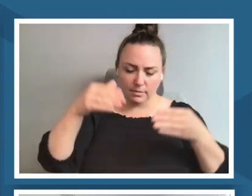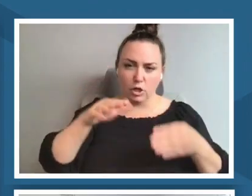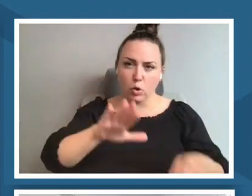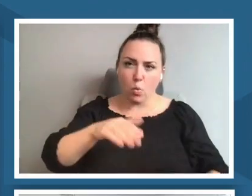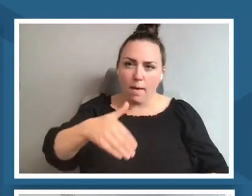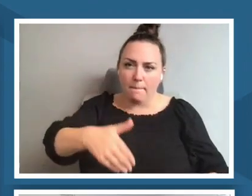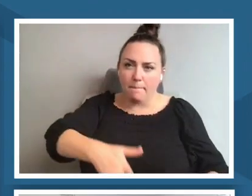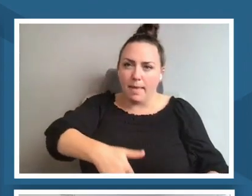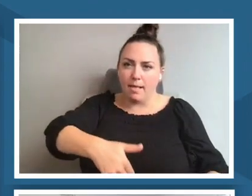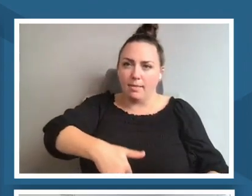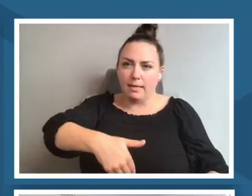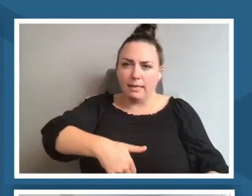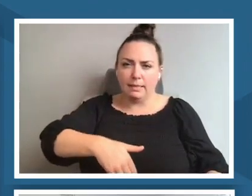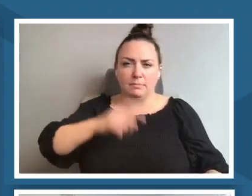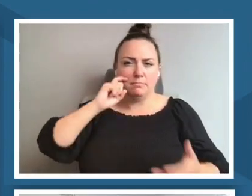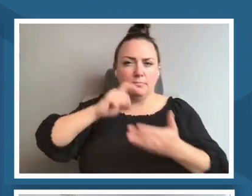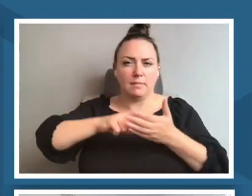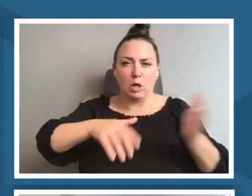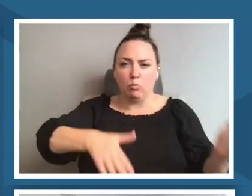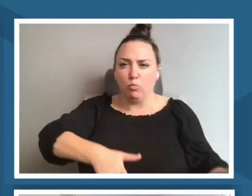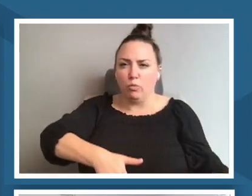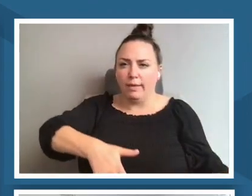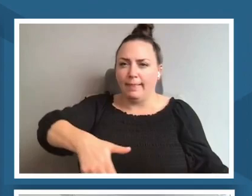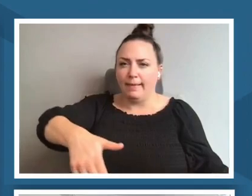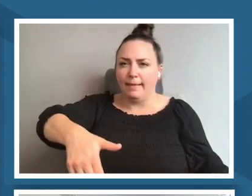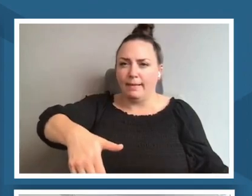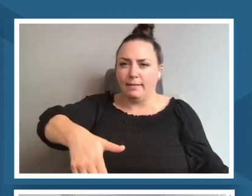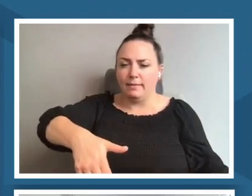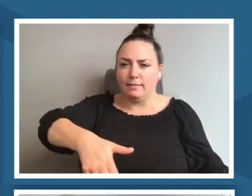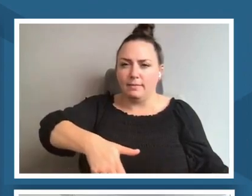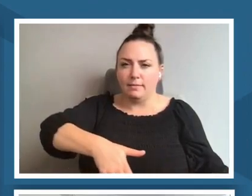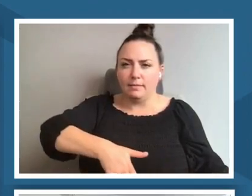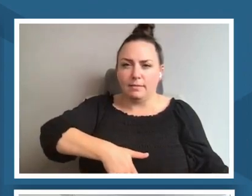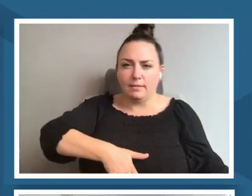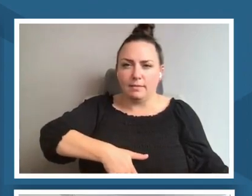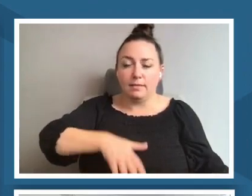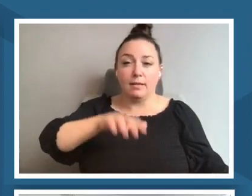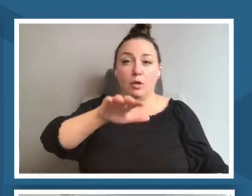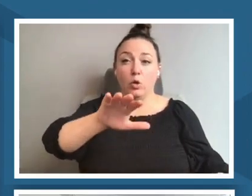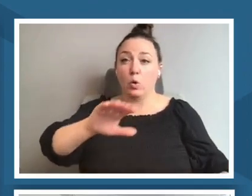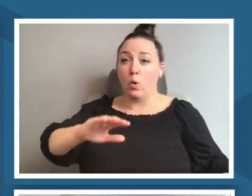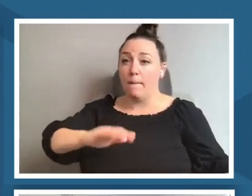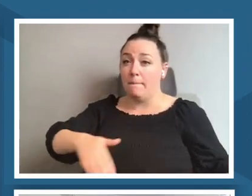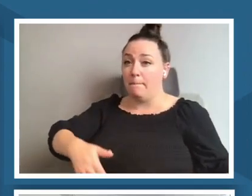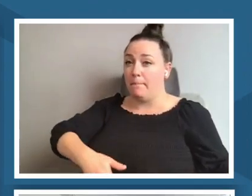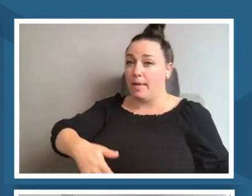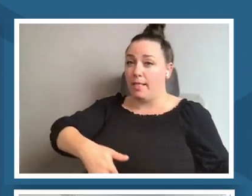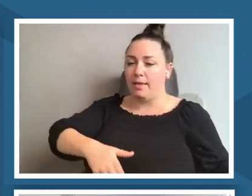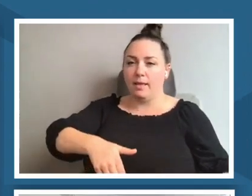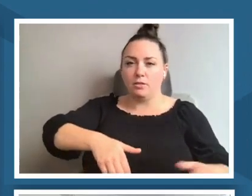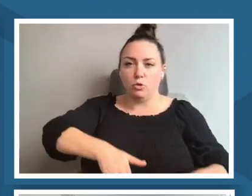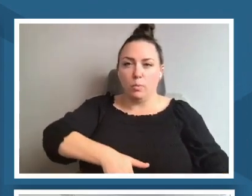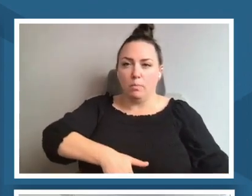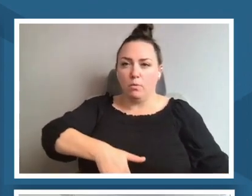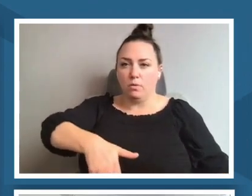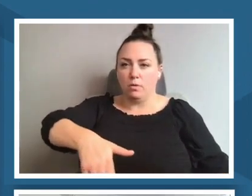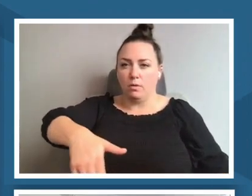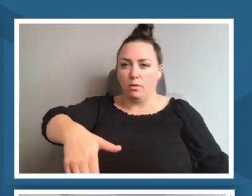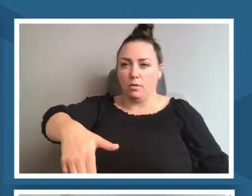breathing in to fill your belly up like a balloon